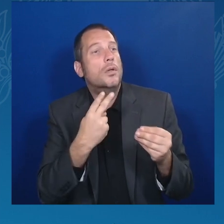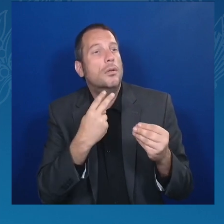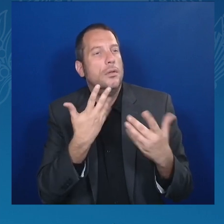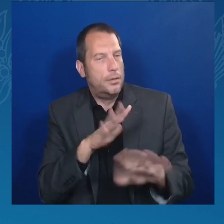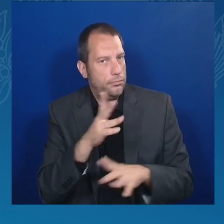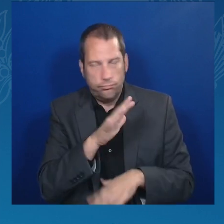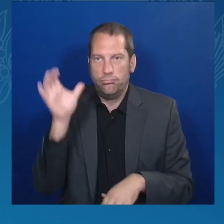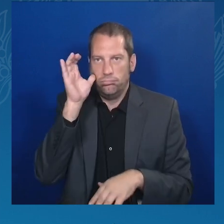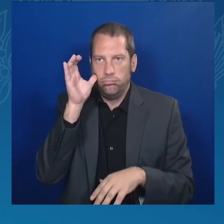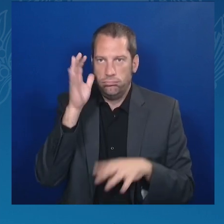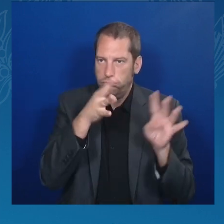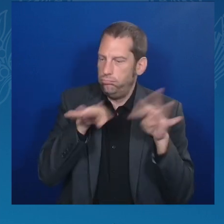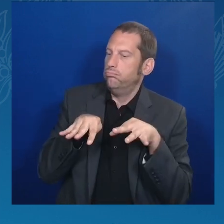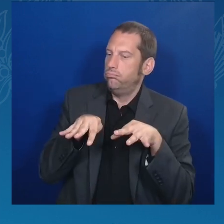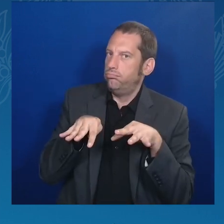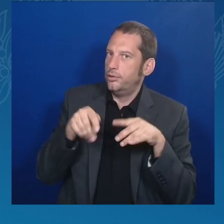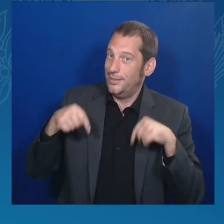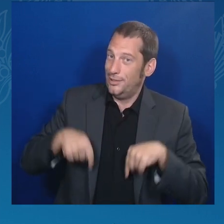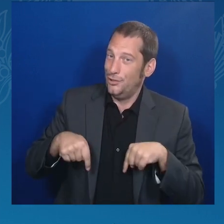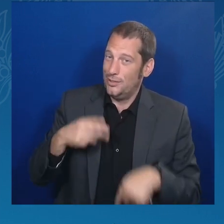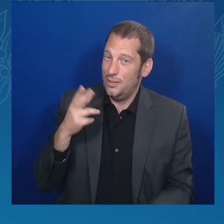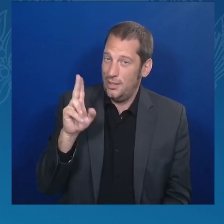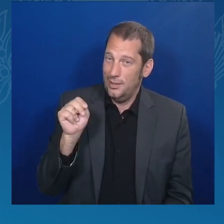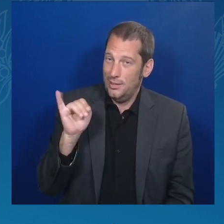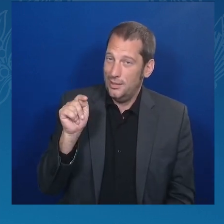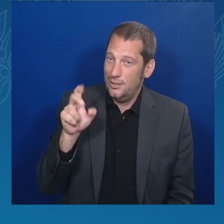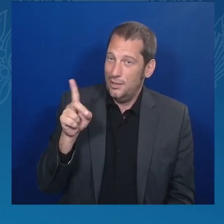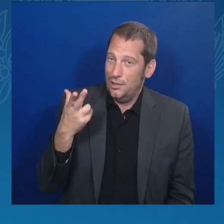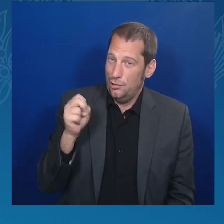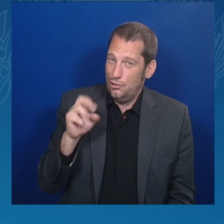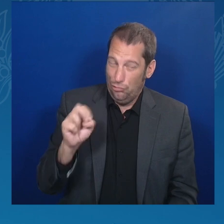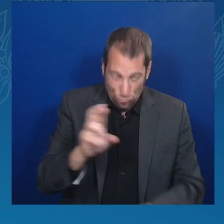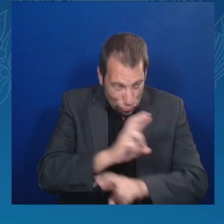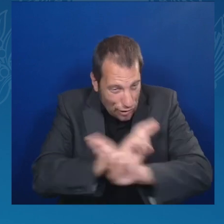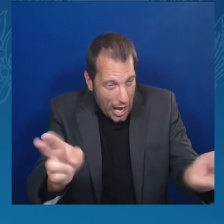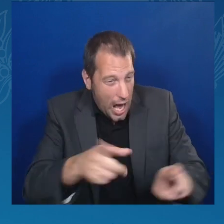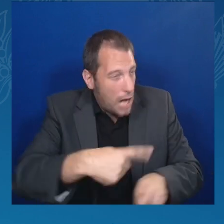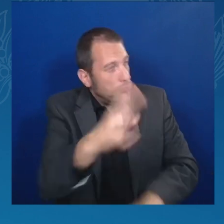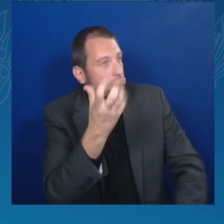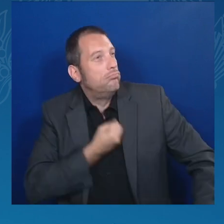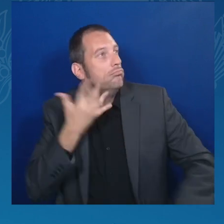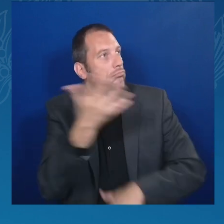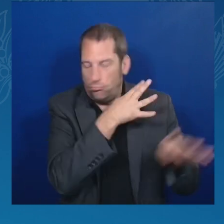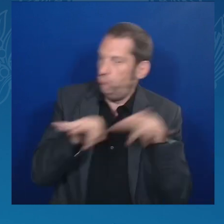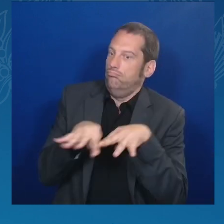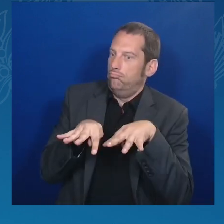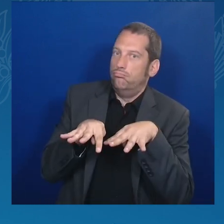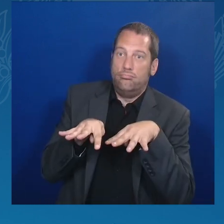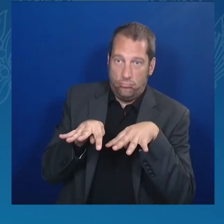Audience: Yes! The Vice President: Are you ready to fight for freedom? Audience: Yes! The Vice President: Are you ready to fight for opportunity?